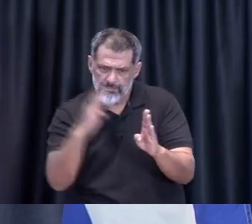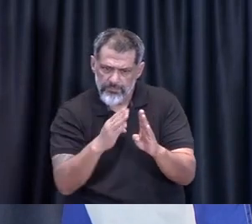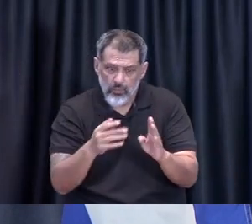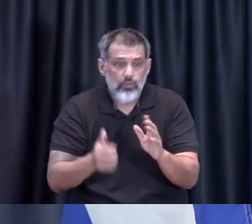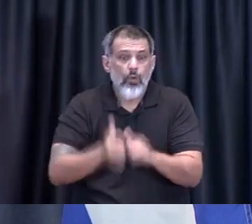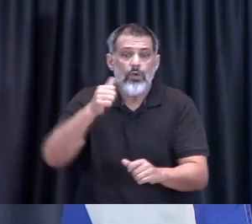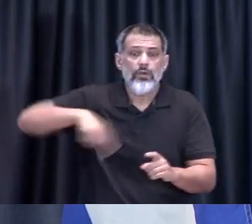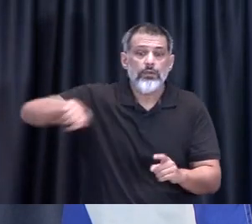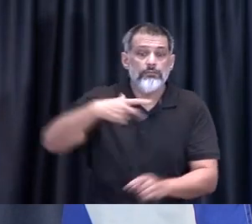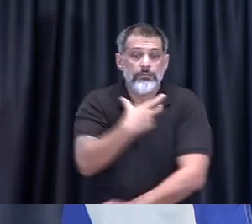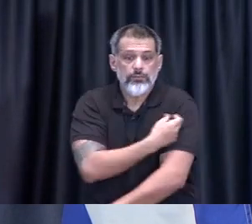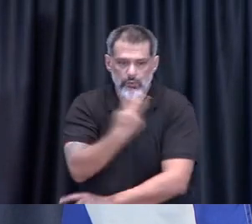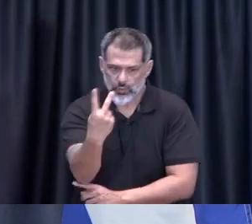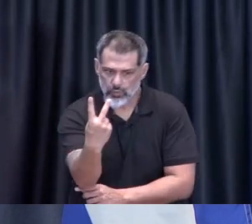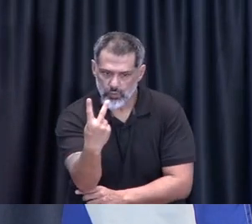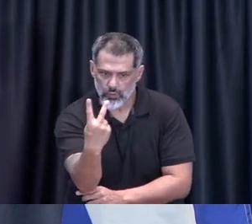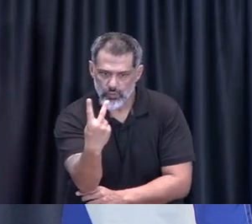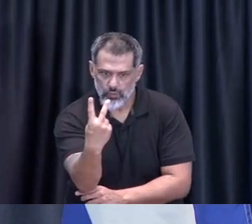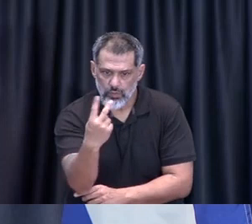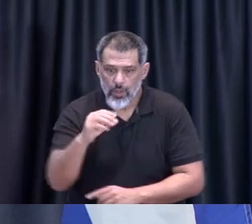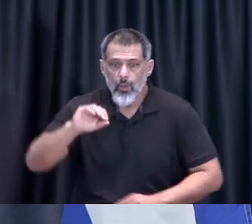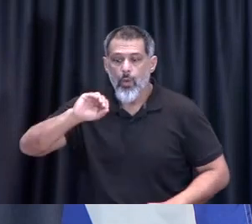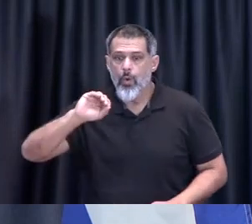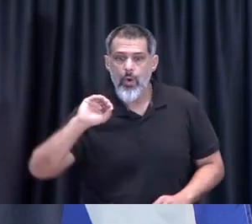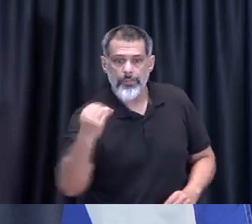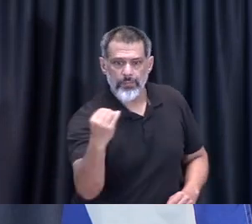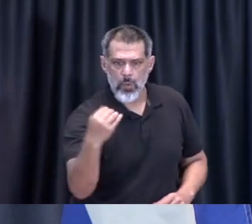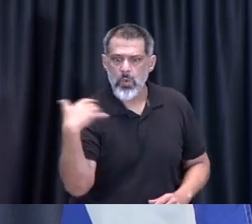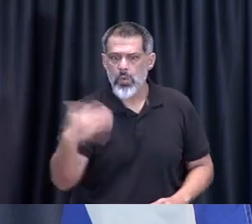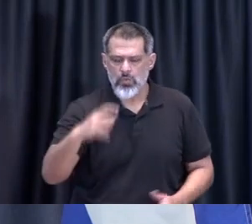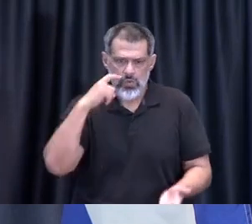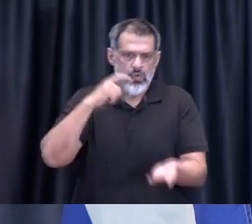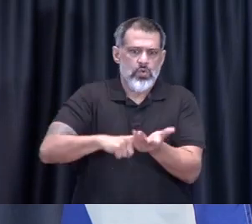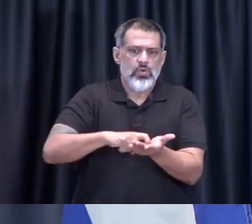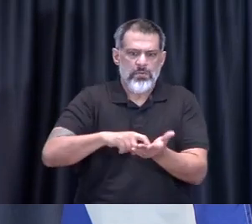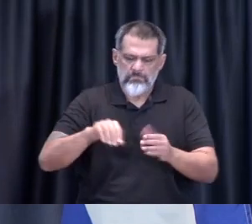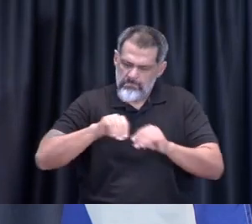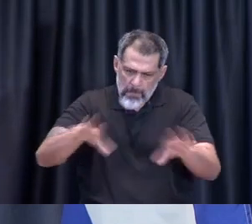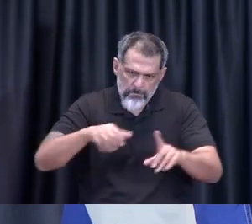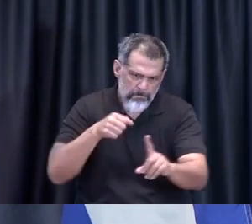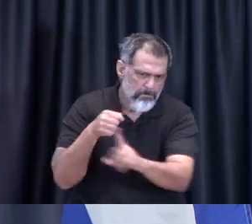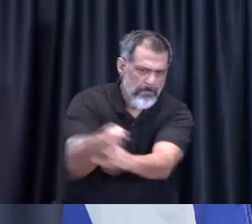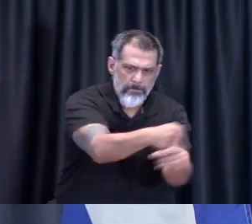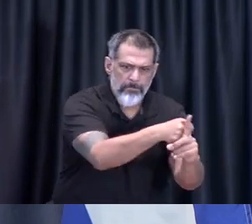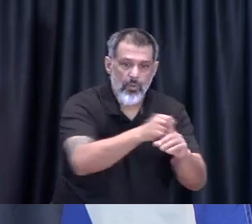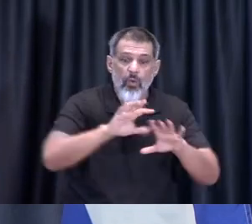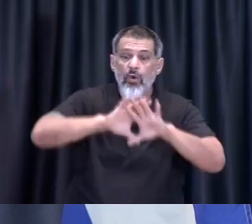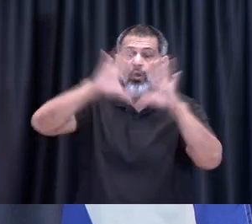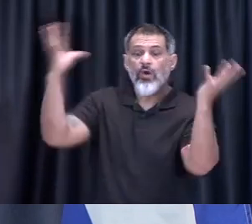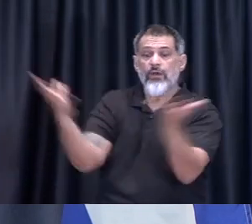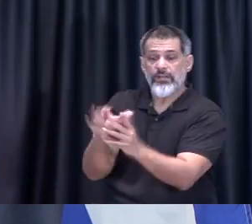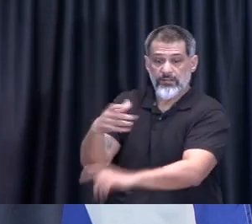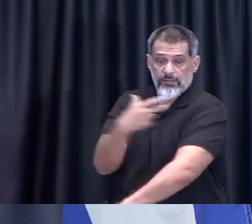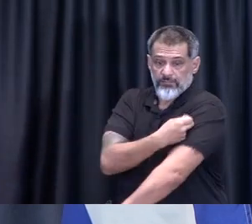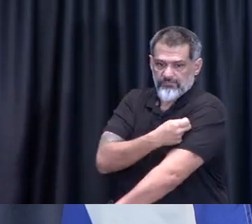period was pretty quickly. Does that have a less impact on the majority of people who are fully vaccinated? You want to get your take on